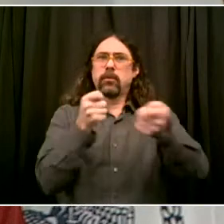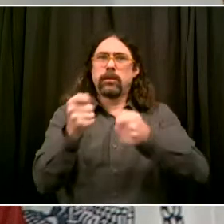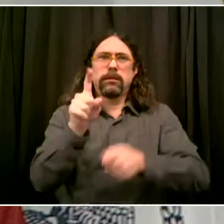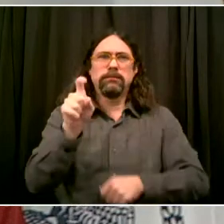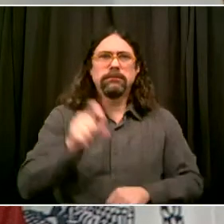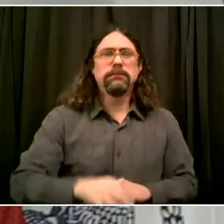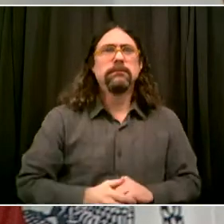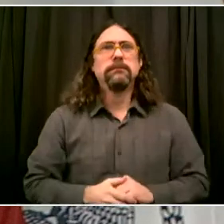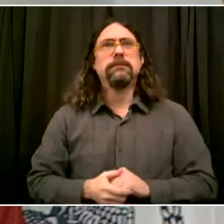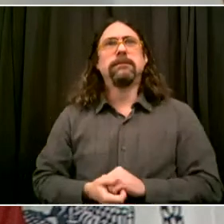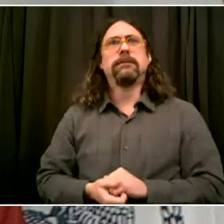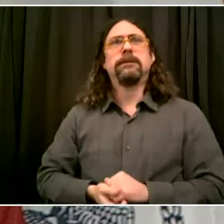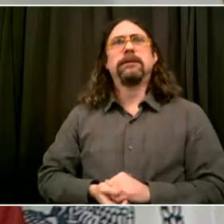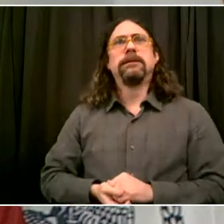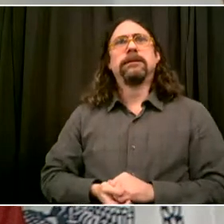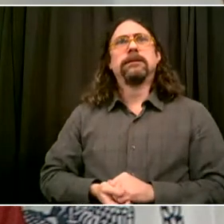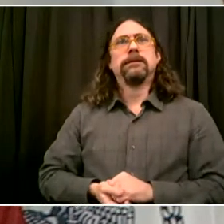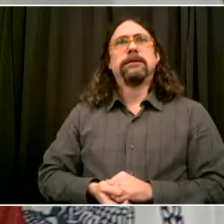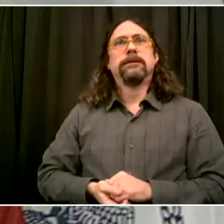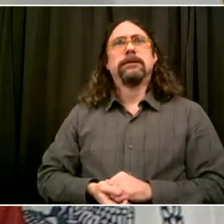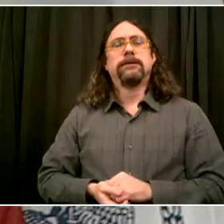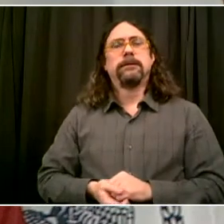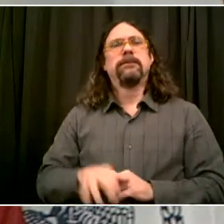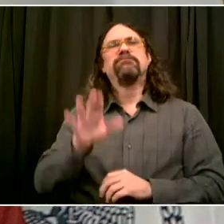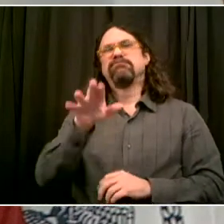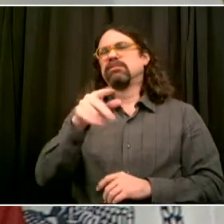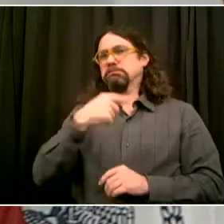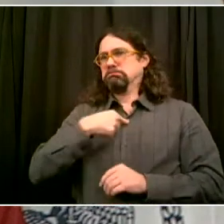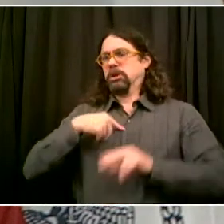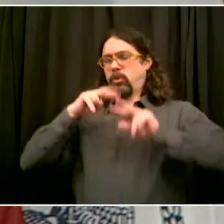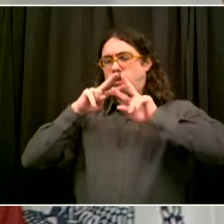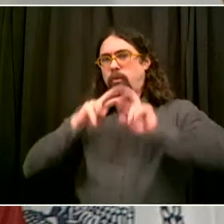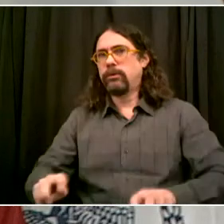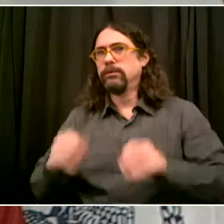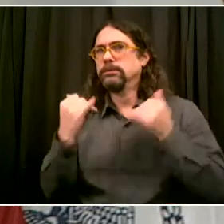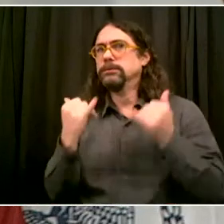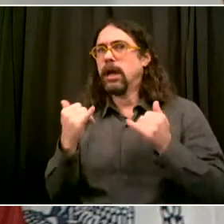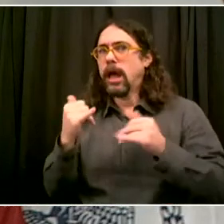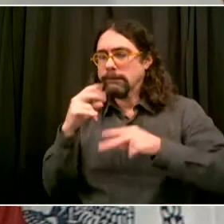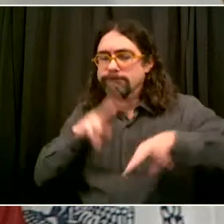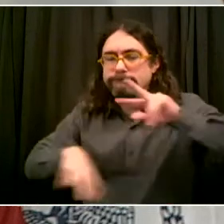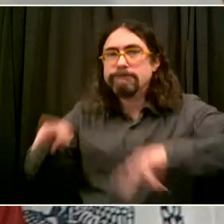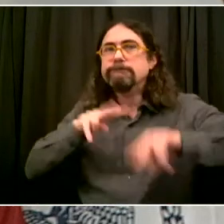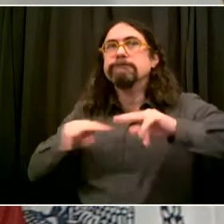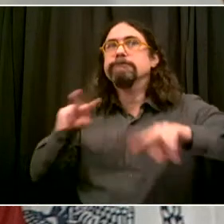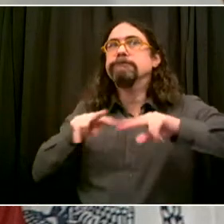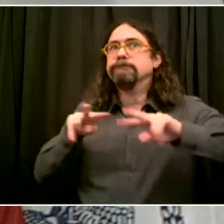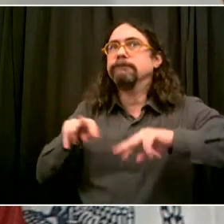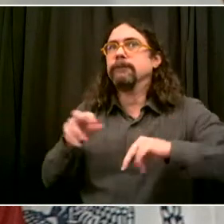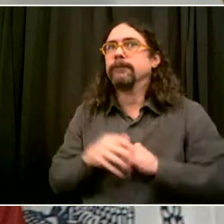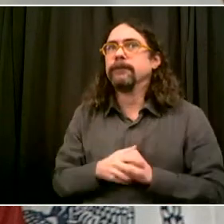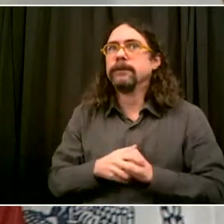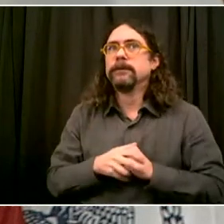STATAT? E WE ARE CHECKING THAT NOW.